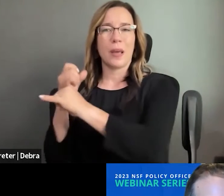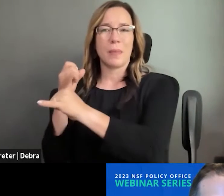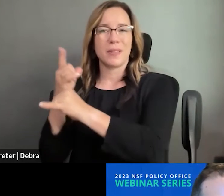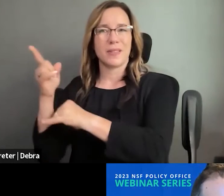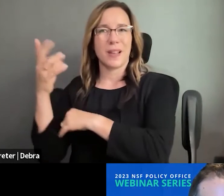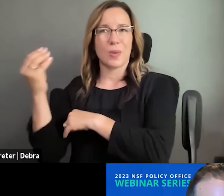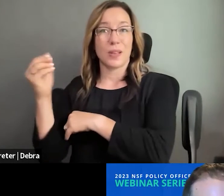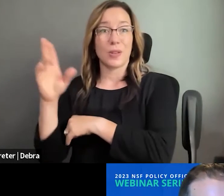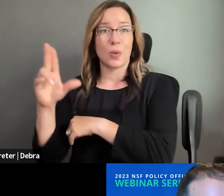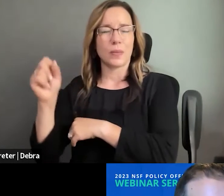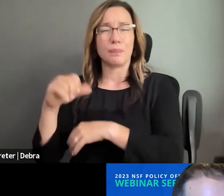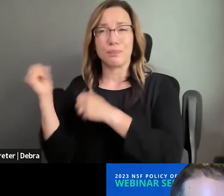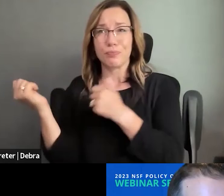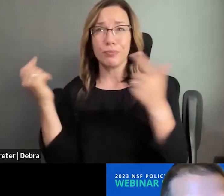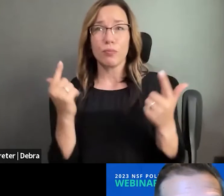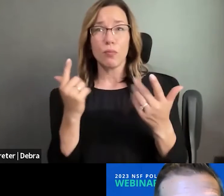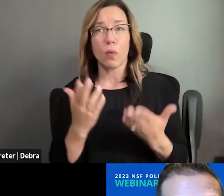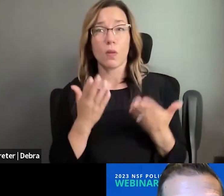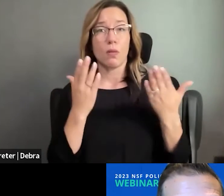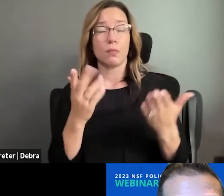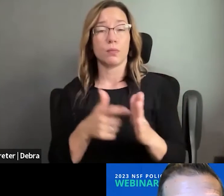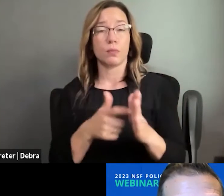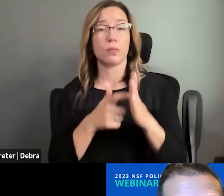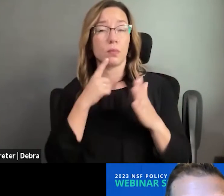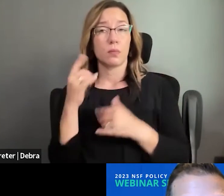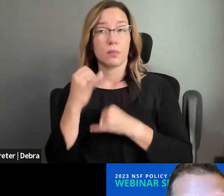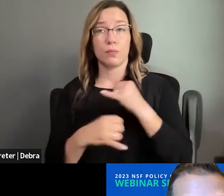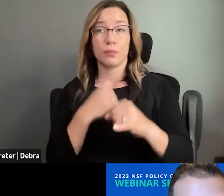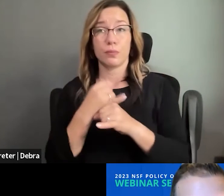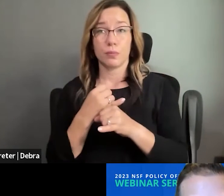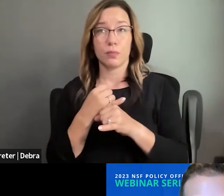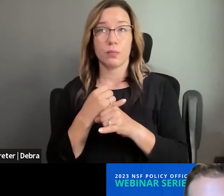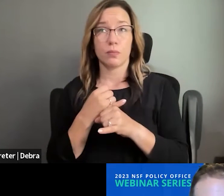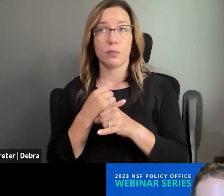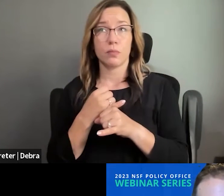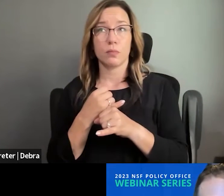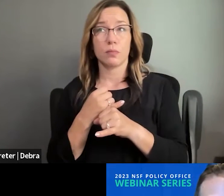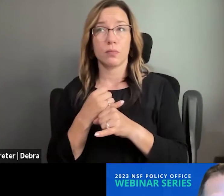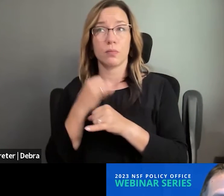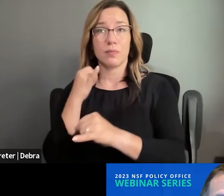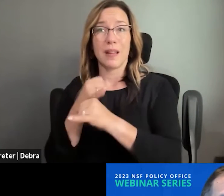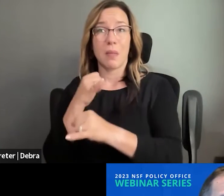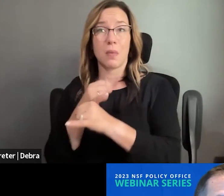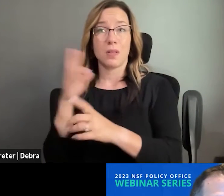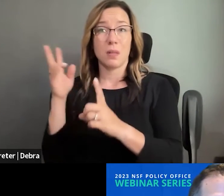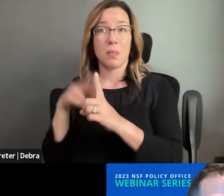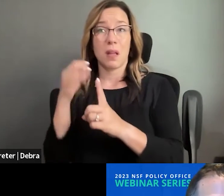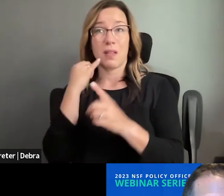do all of the proposal requirements for an international branch campus apply if there is no funding that is